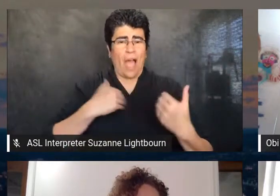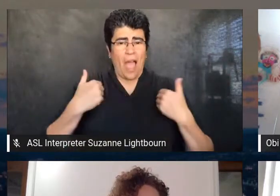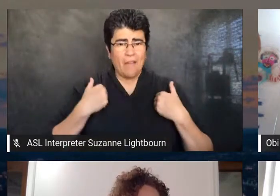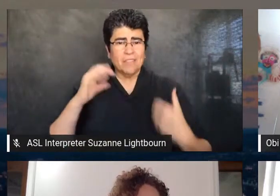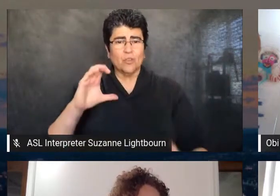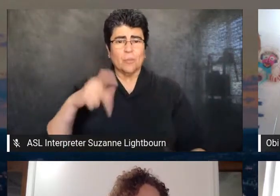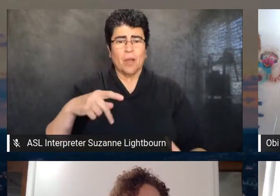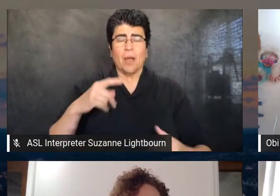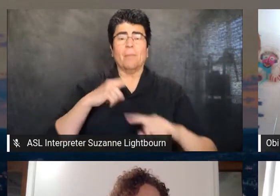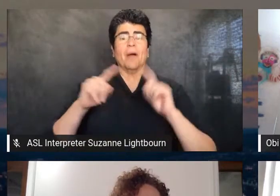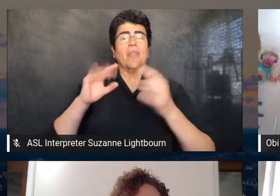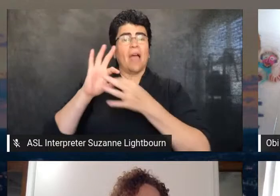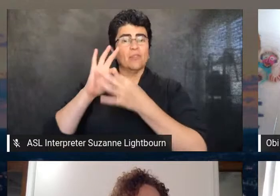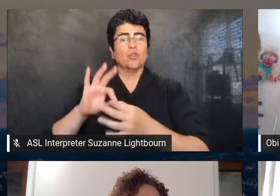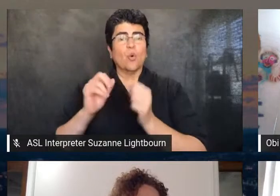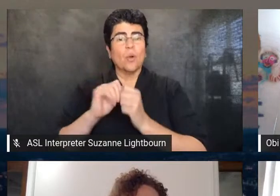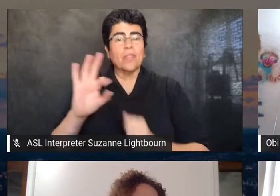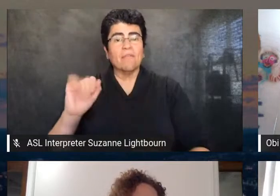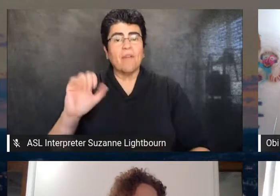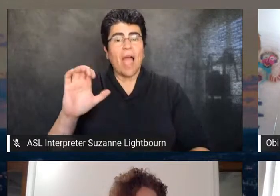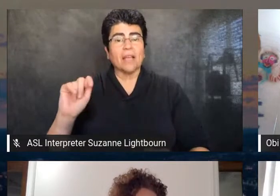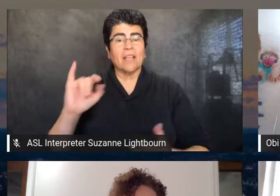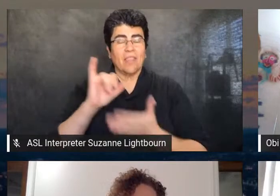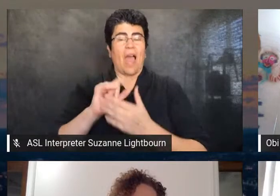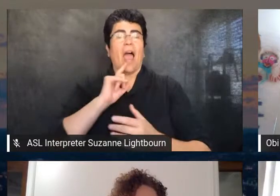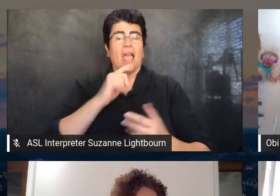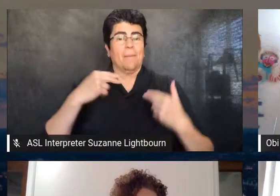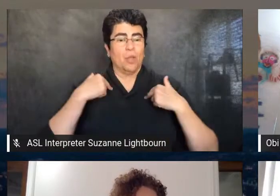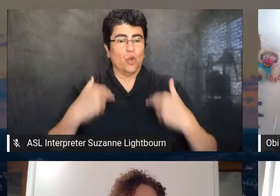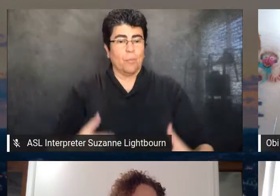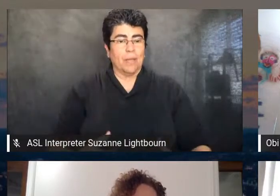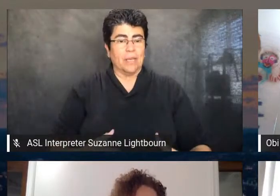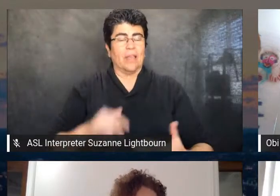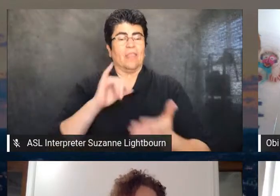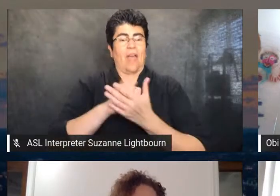they have to do with the fact that I'm a human being living on this planet.